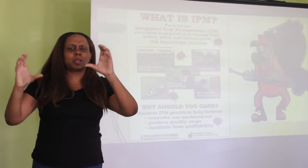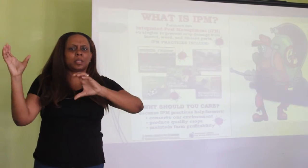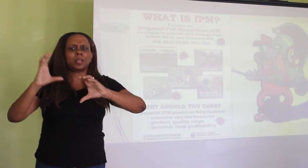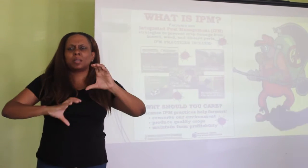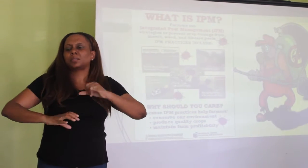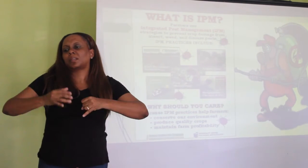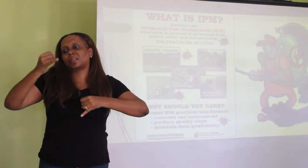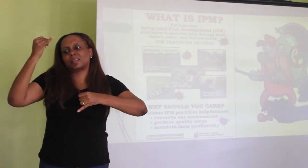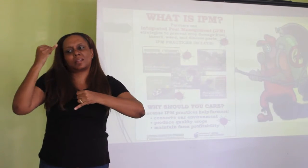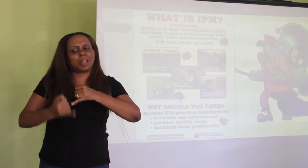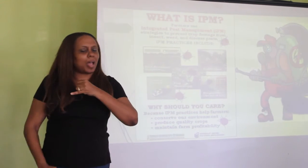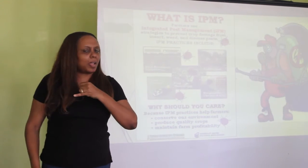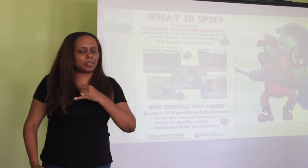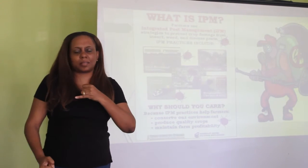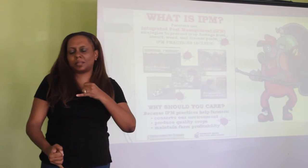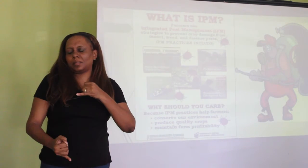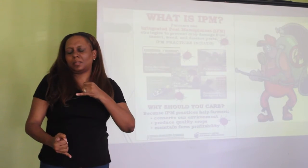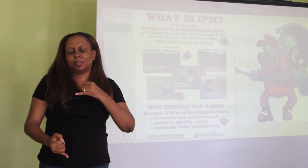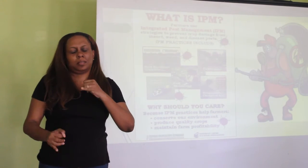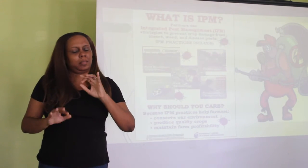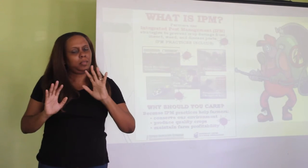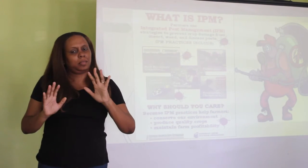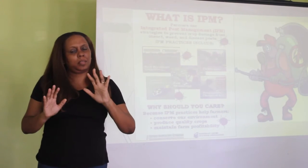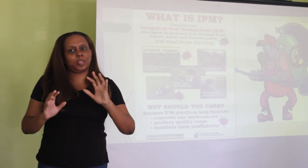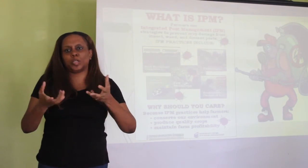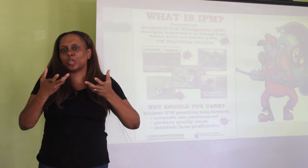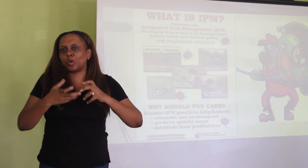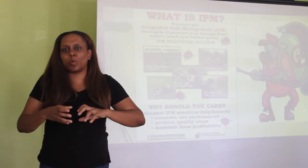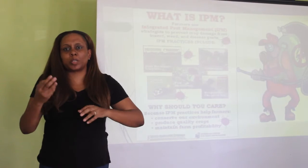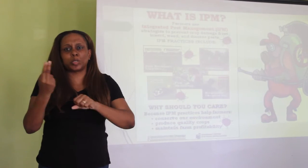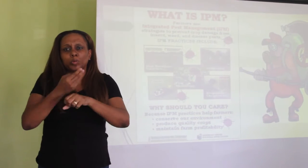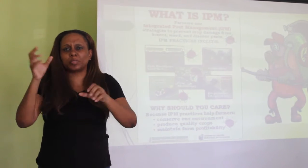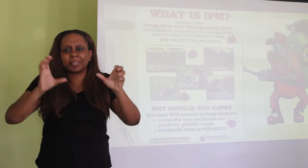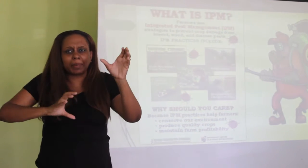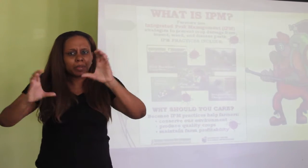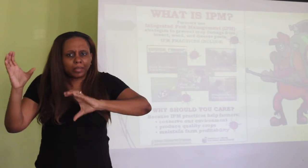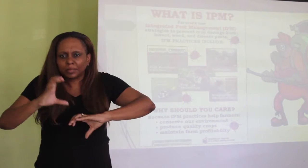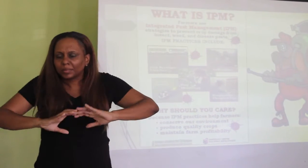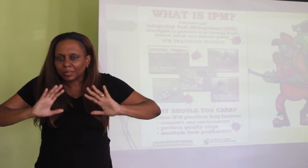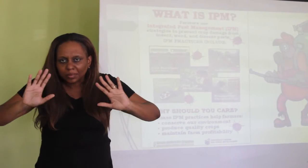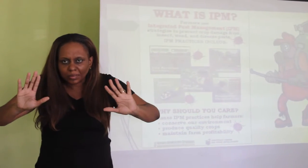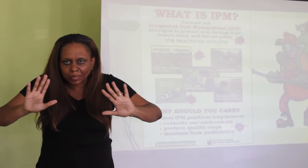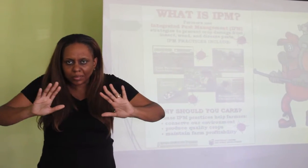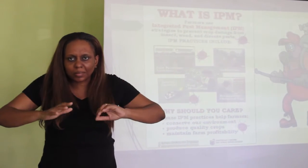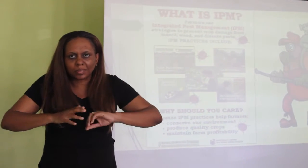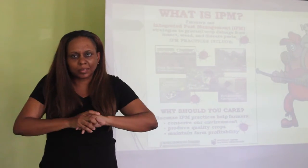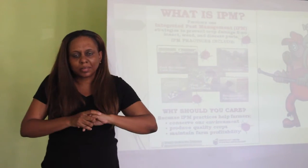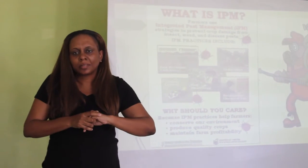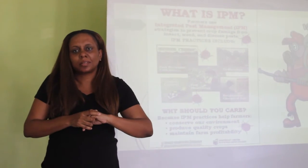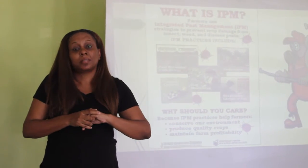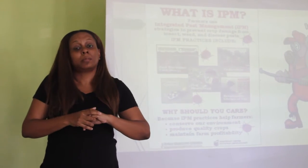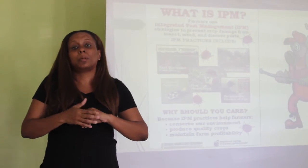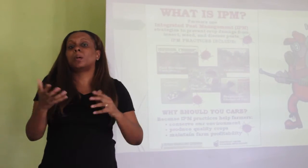option using chemicals is your last option to get rid of best the other things that you can do that